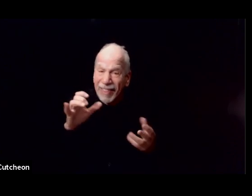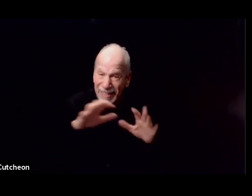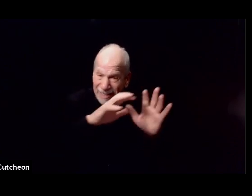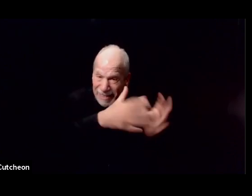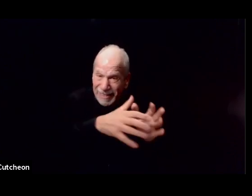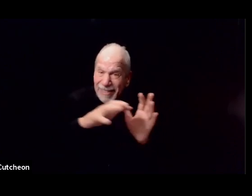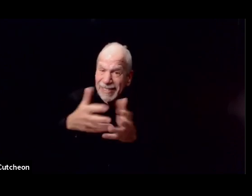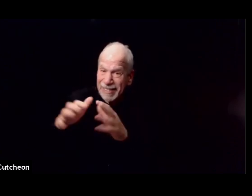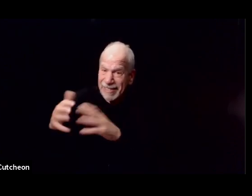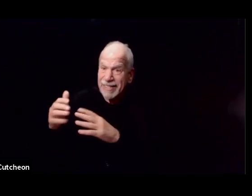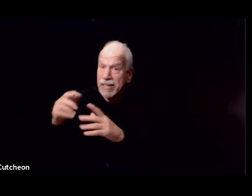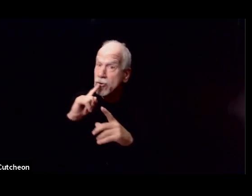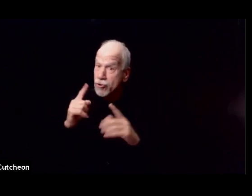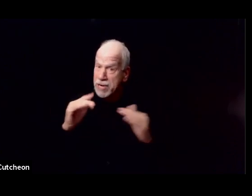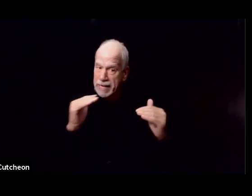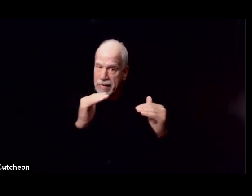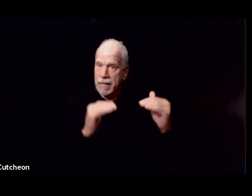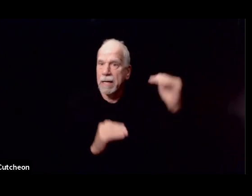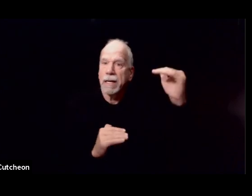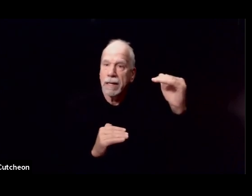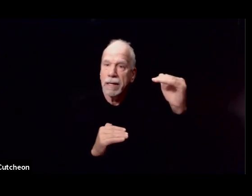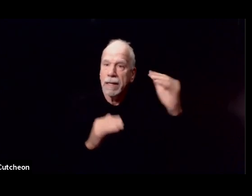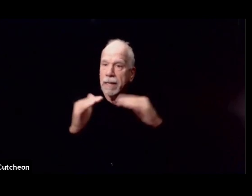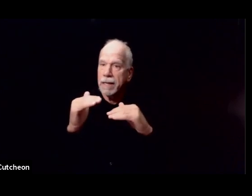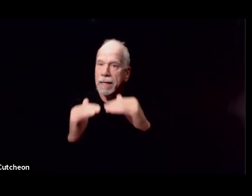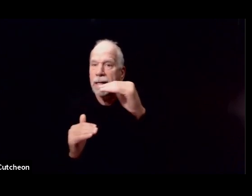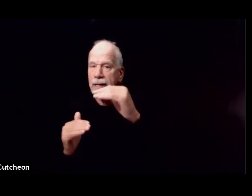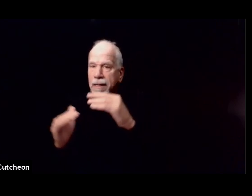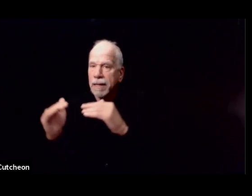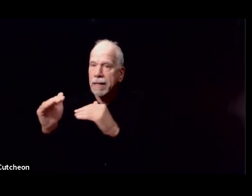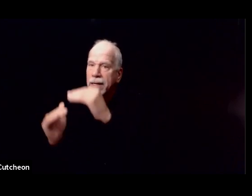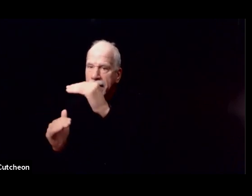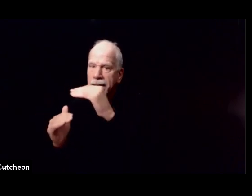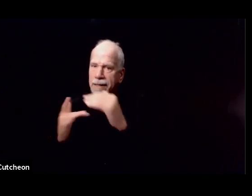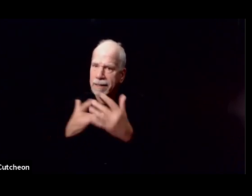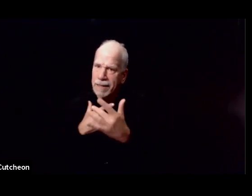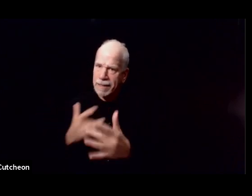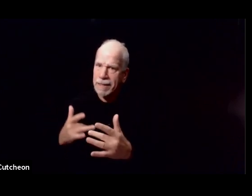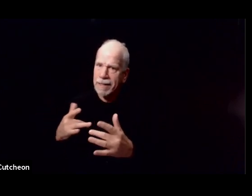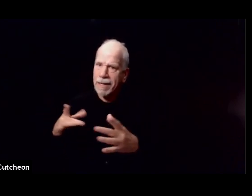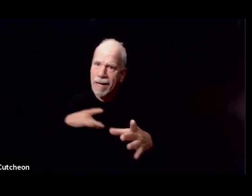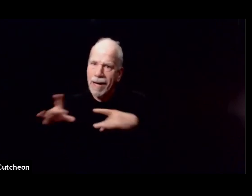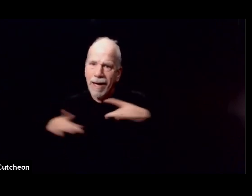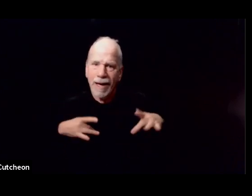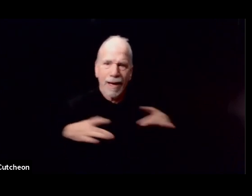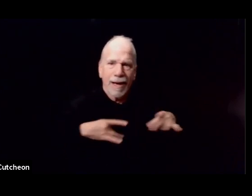burden of sickness and death. Chronic disease disparities contribute to COVID-19 disparities